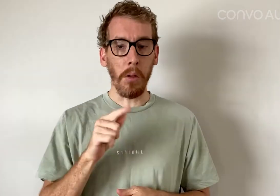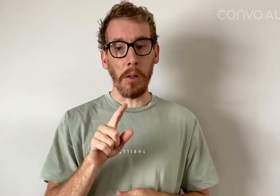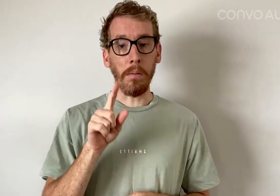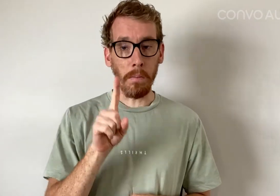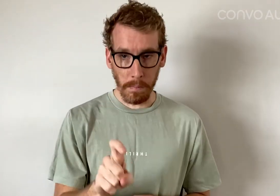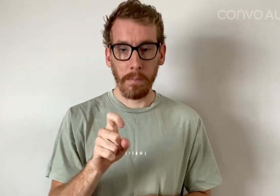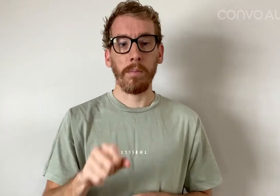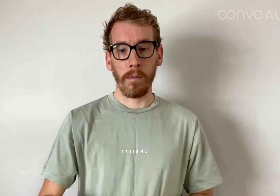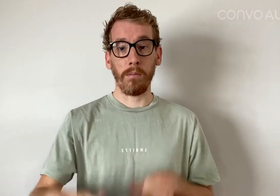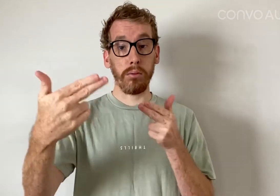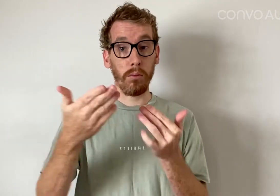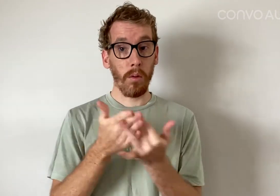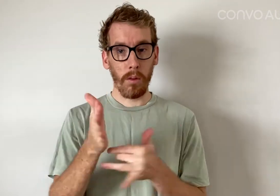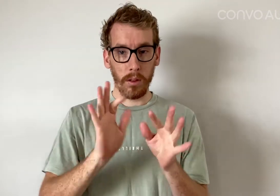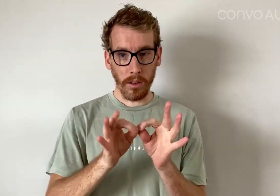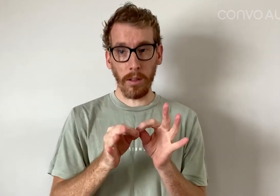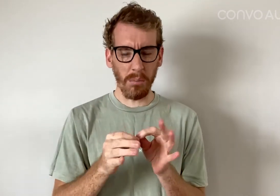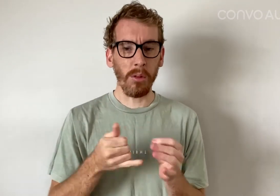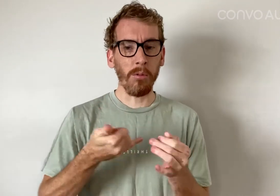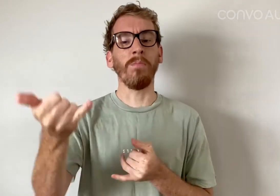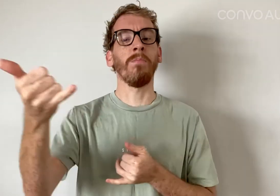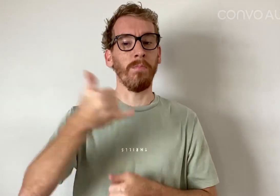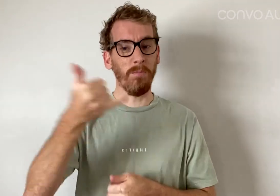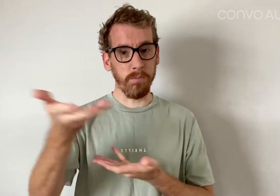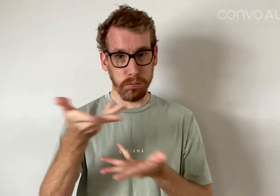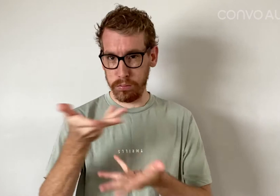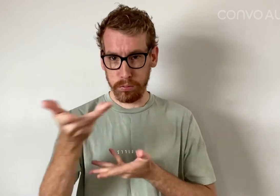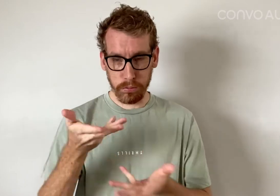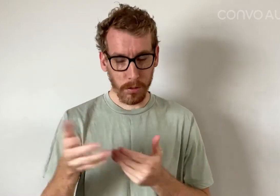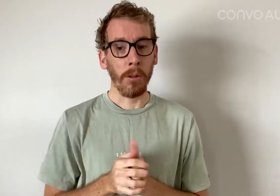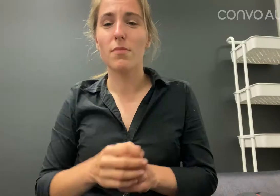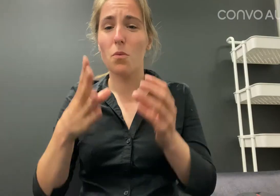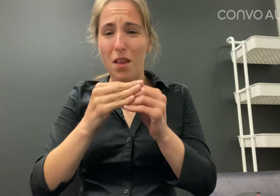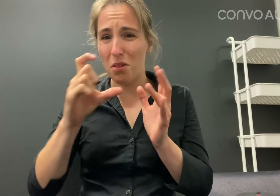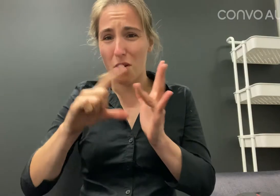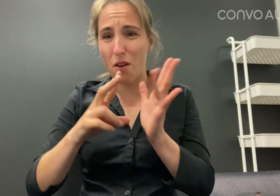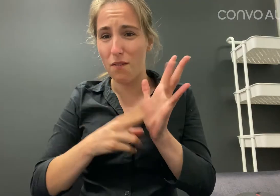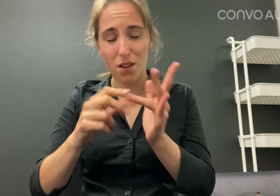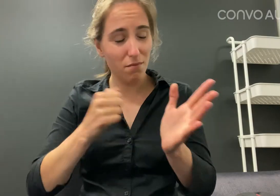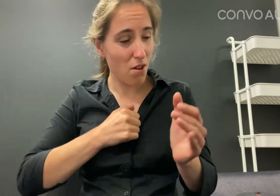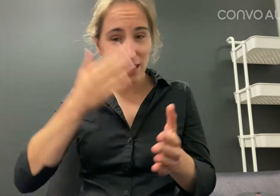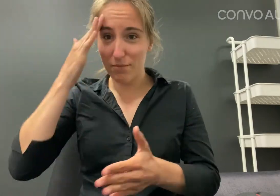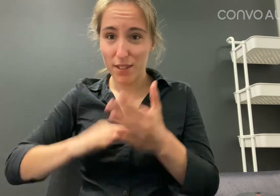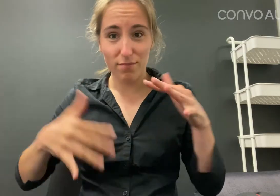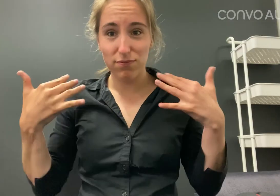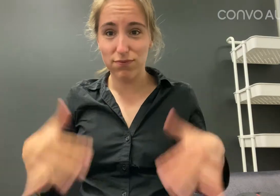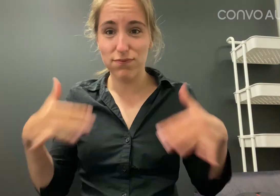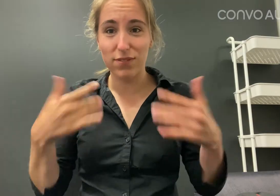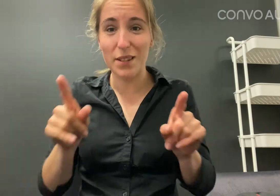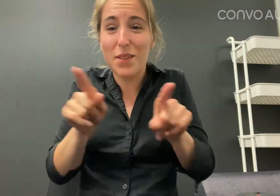I can answer that call through an interpreter and just chat. With Convo Australia, my experience has been phenomenal,